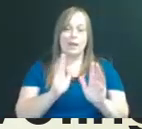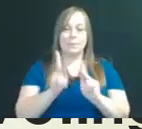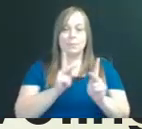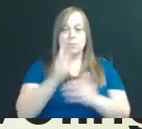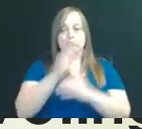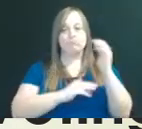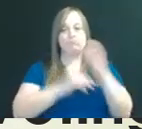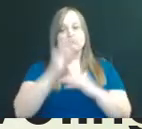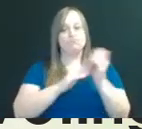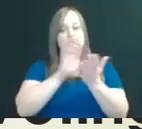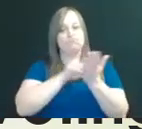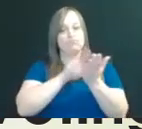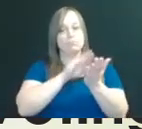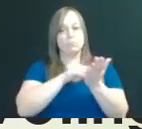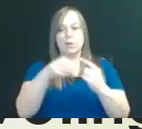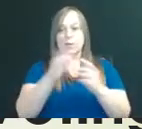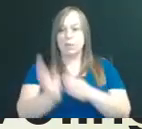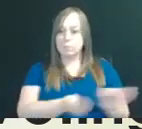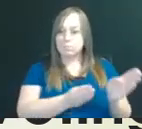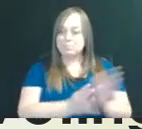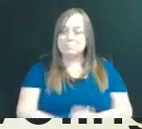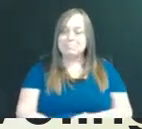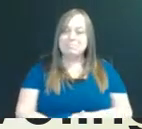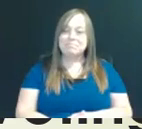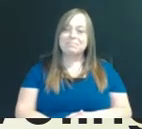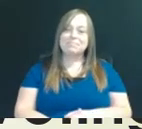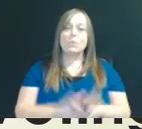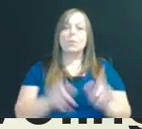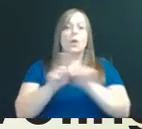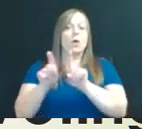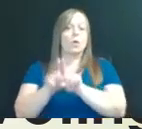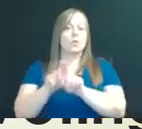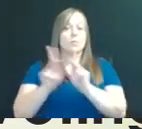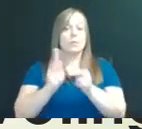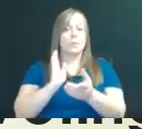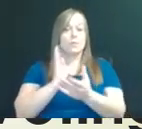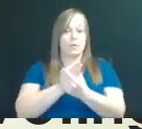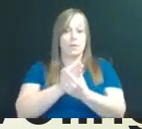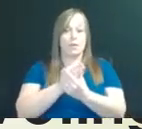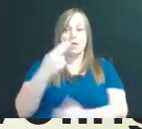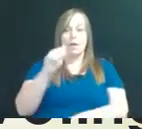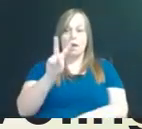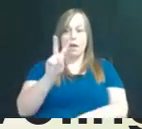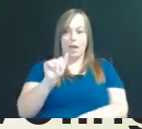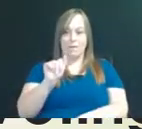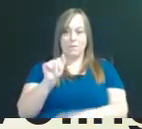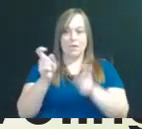with the voting process. We also help people file HAVA administrative complaints.